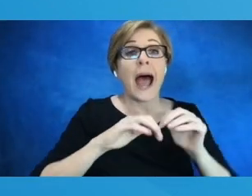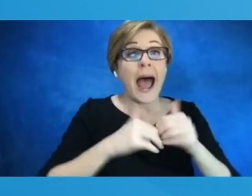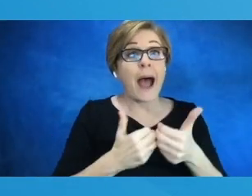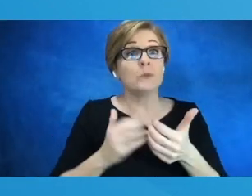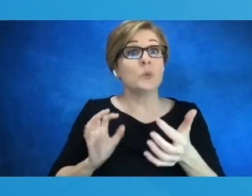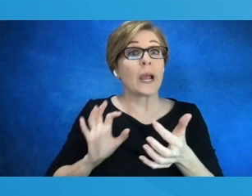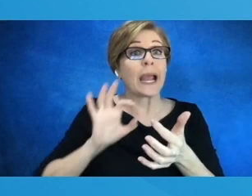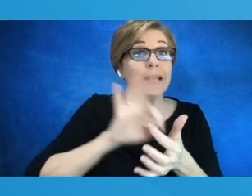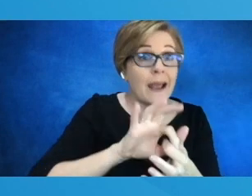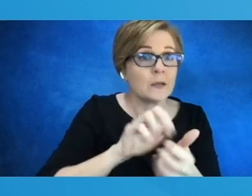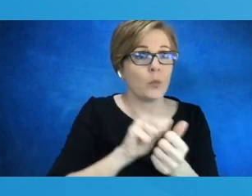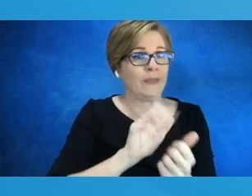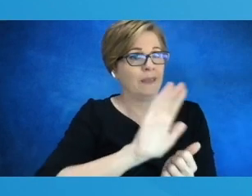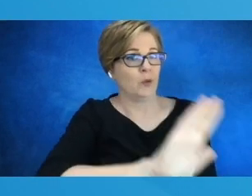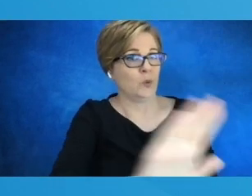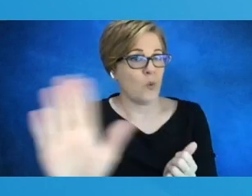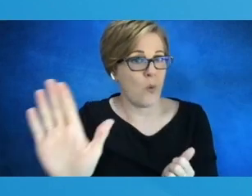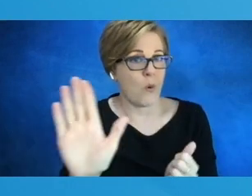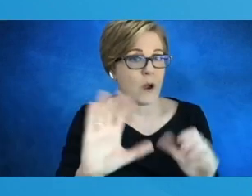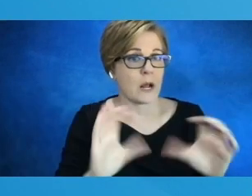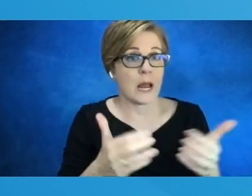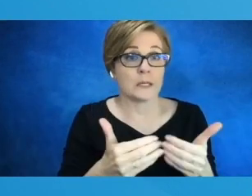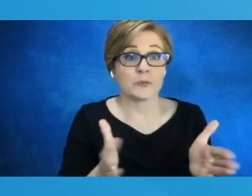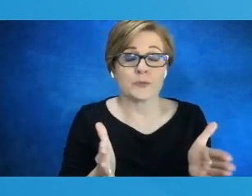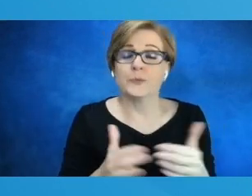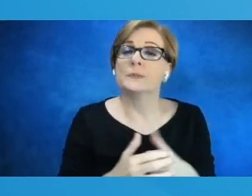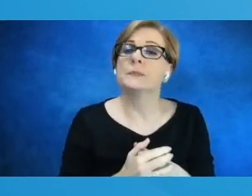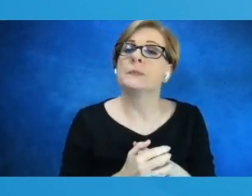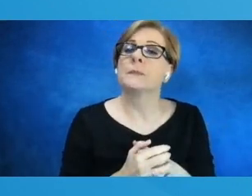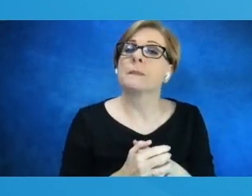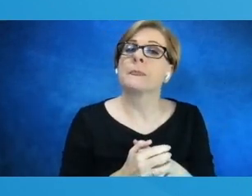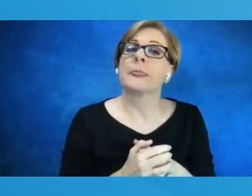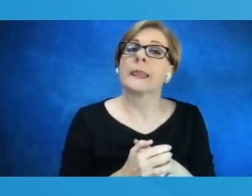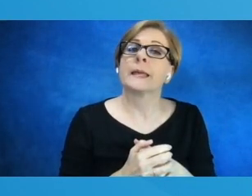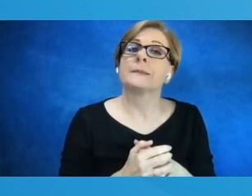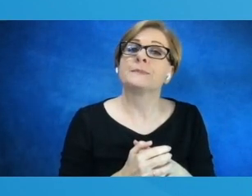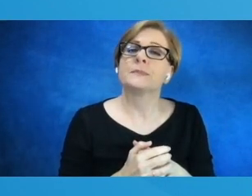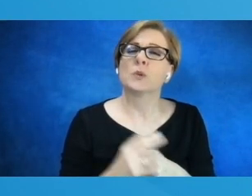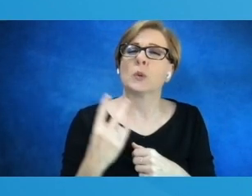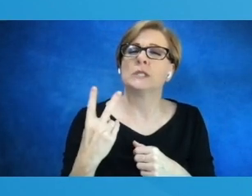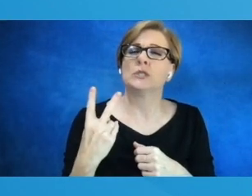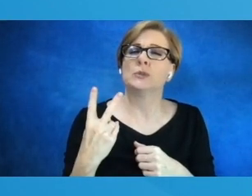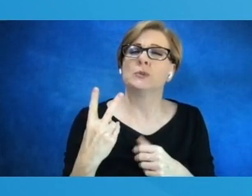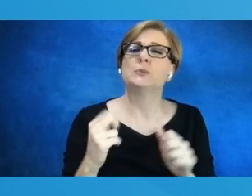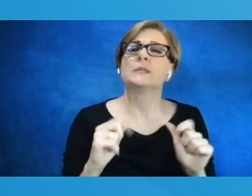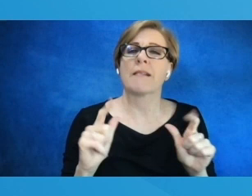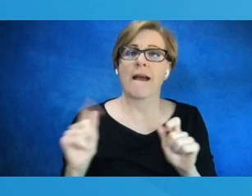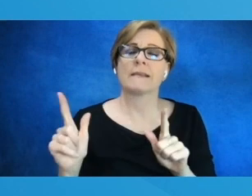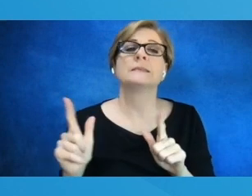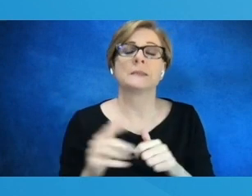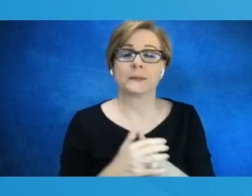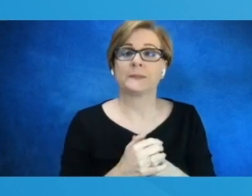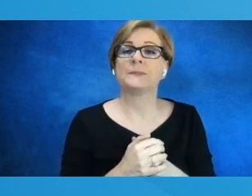Alright. So, if we could advance two slides.